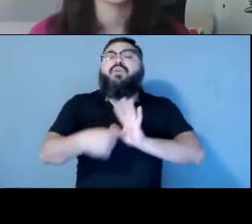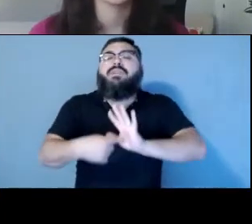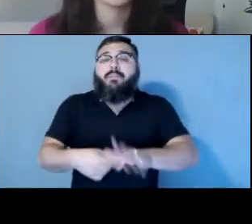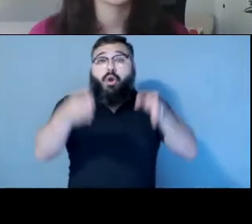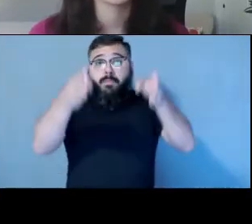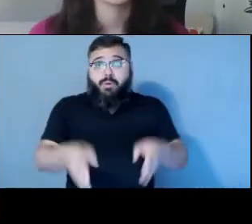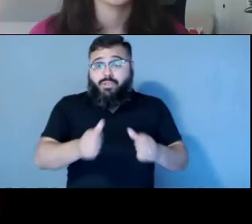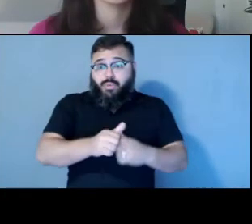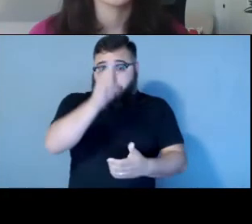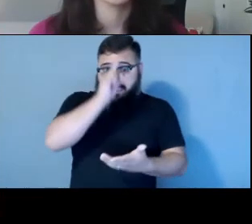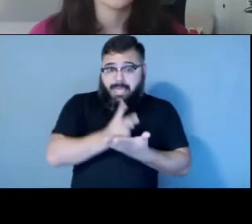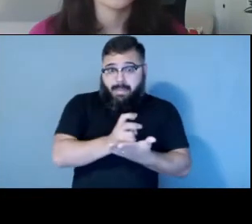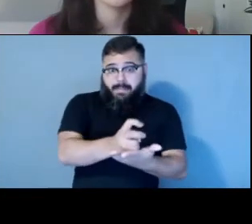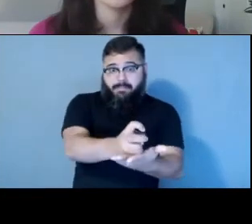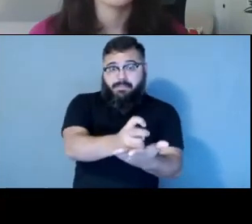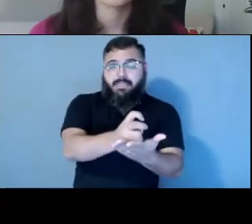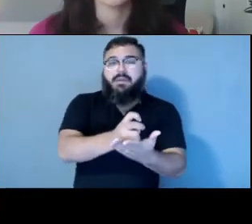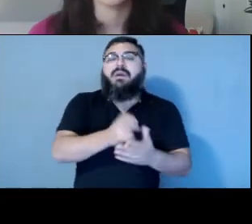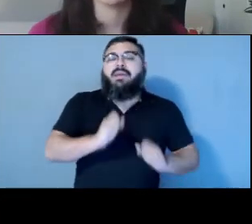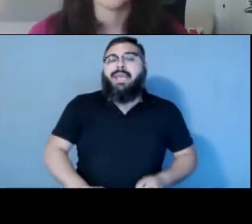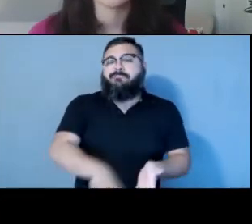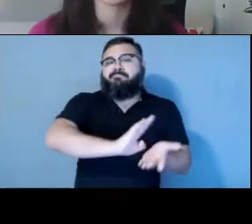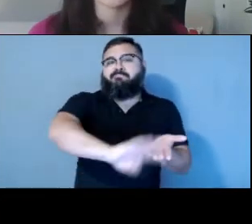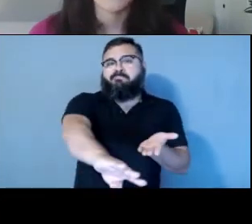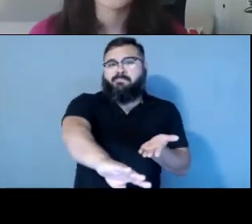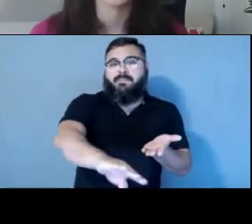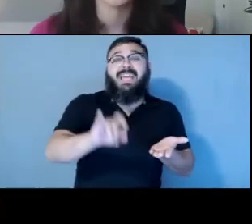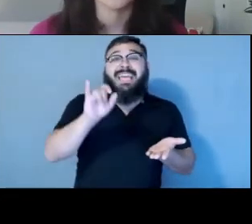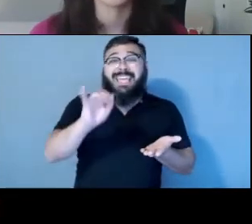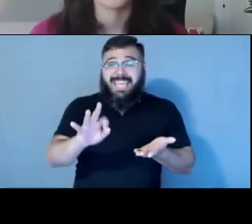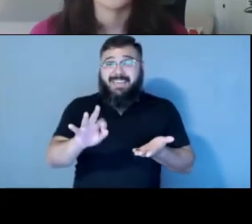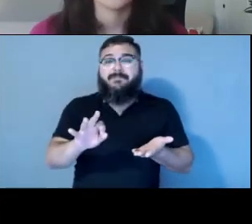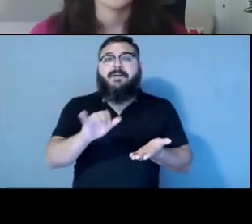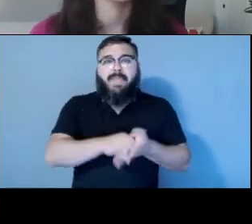can only be excluded from the job if that person poses an actual direct threat.